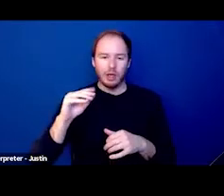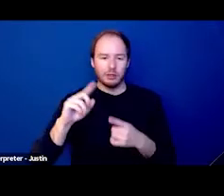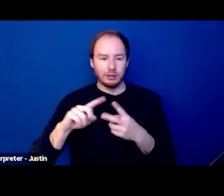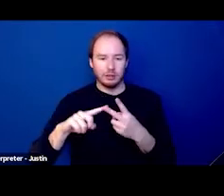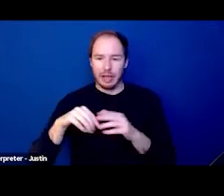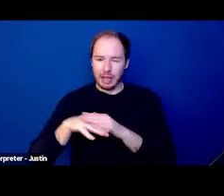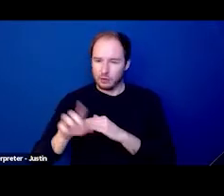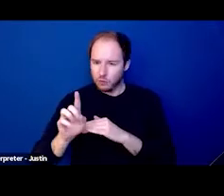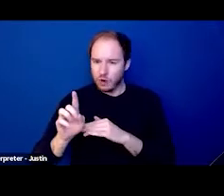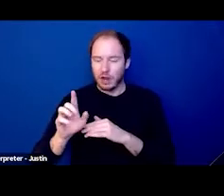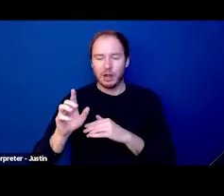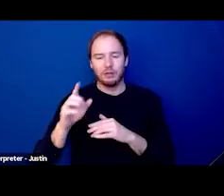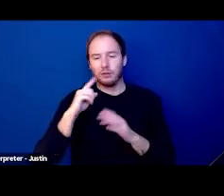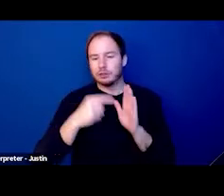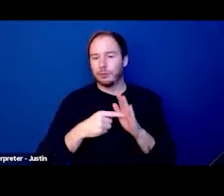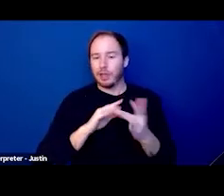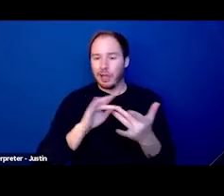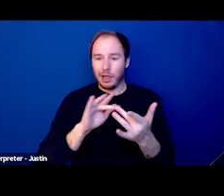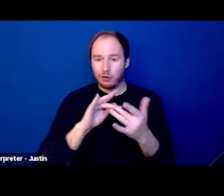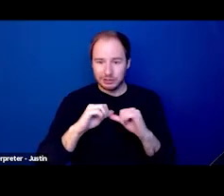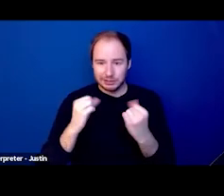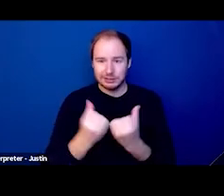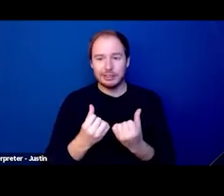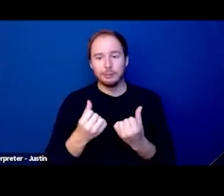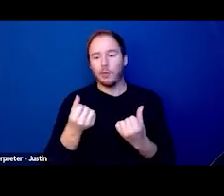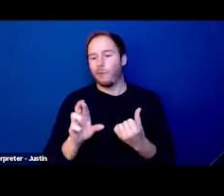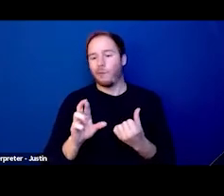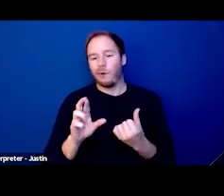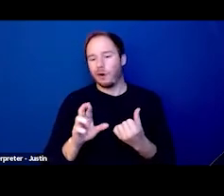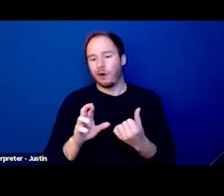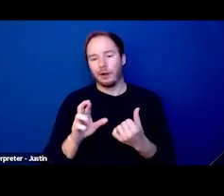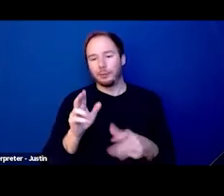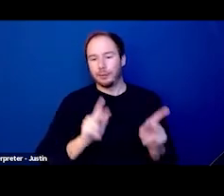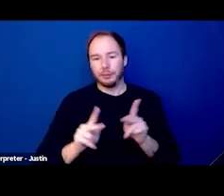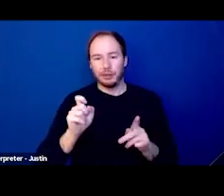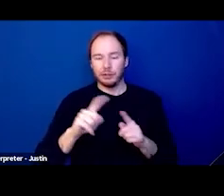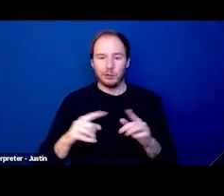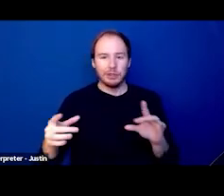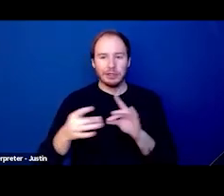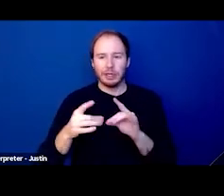If it's outreach teams, if folks have to go connect to a specific provider